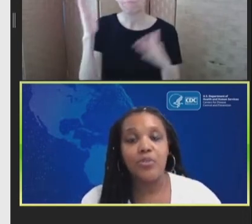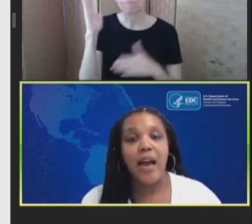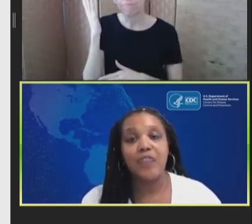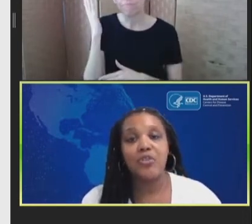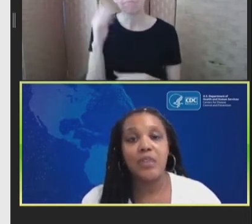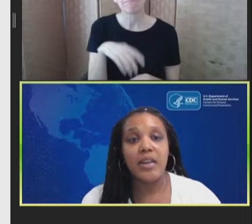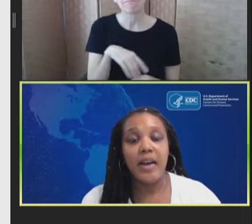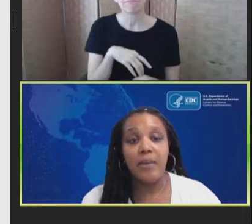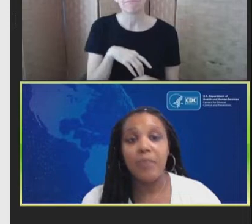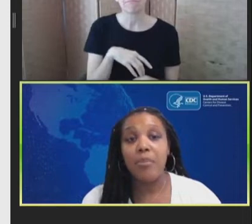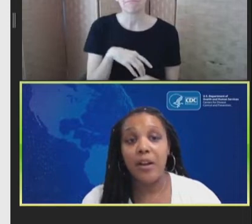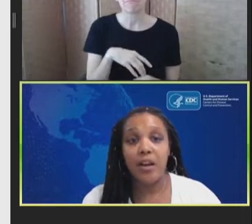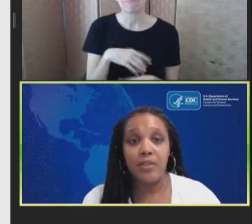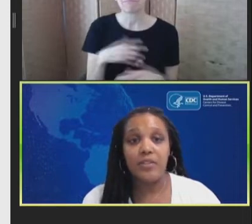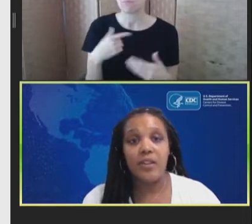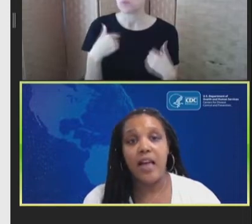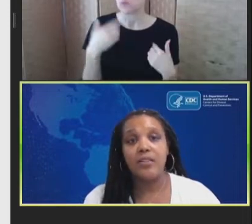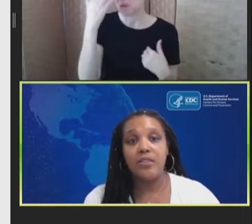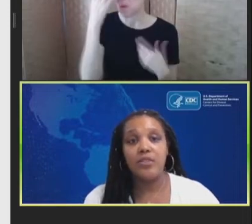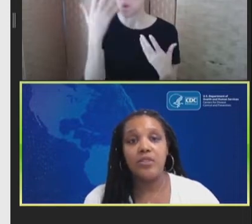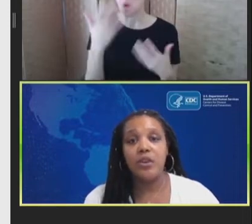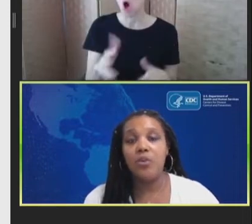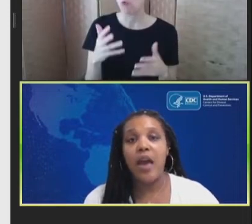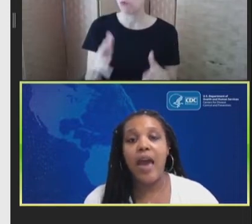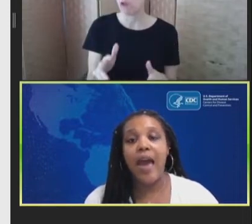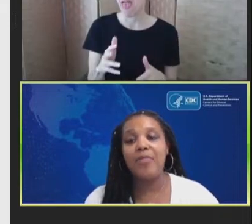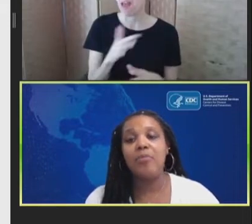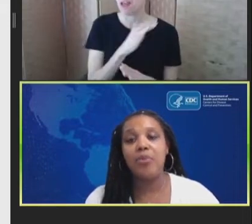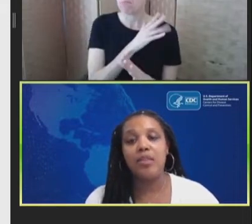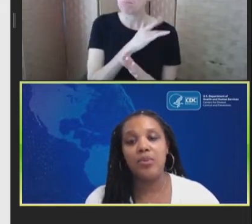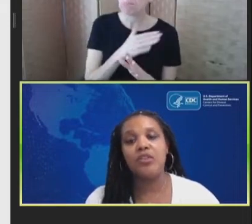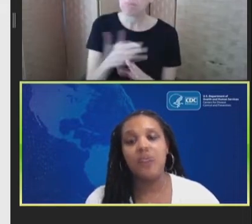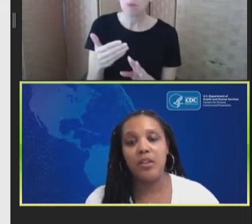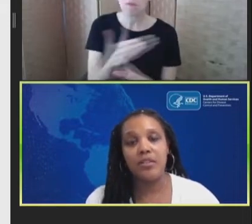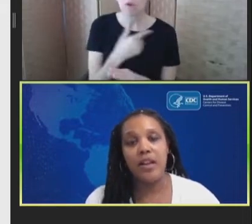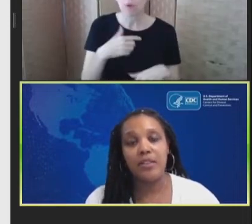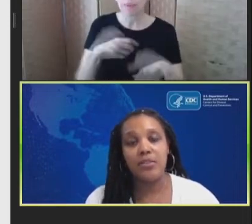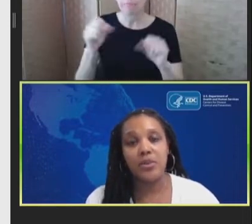to actually embarking on this analysis. So, at the point that we started this analysis,